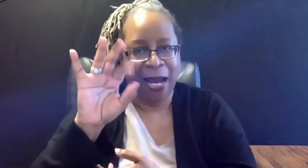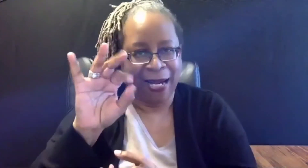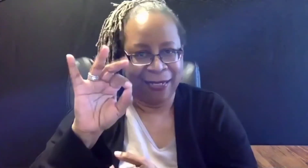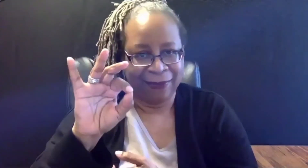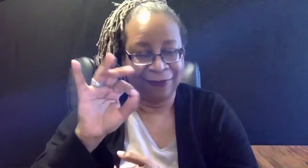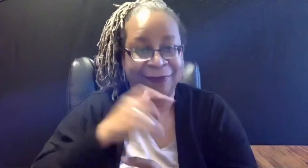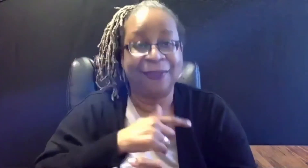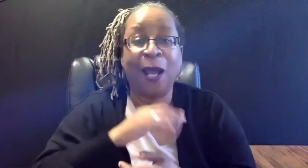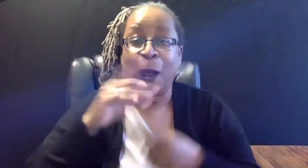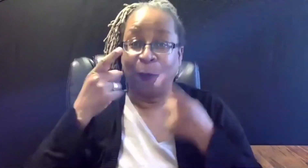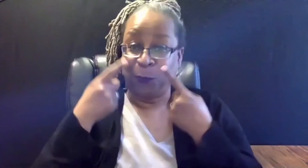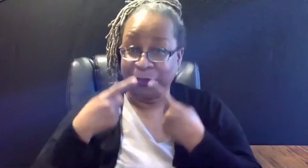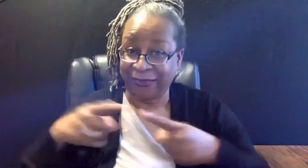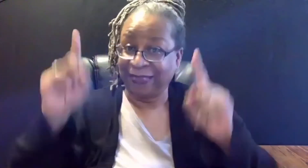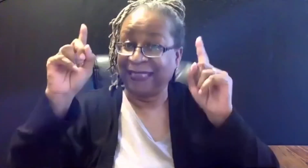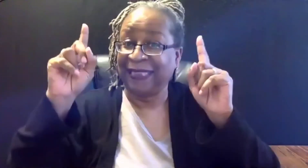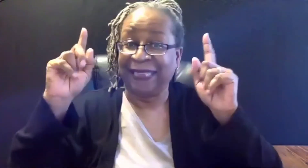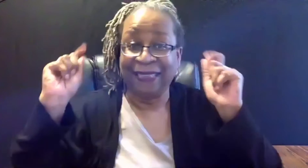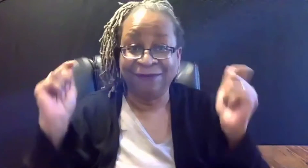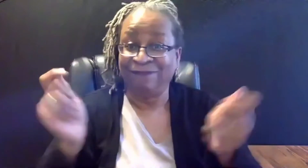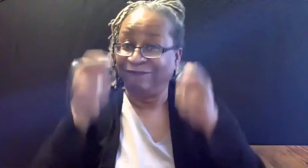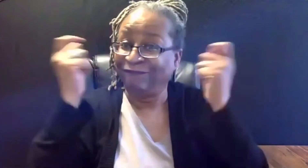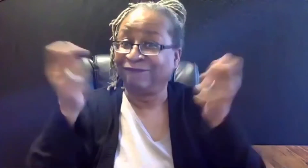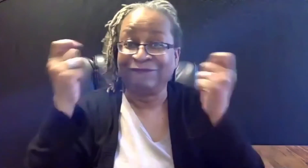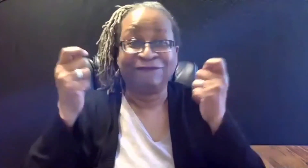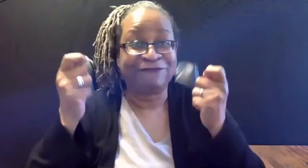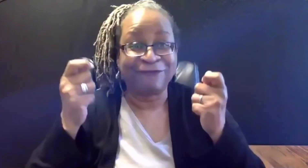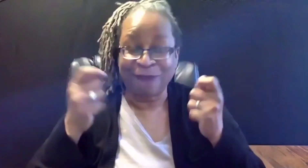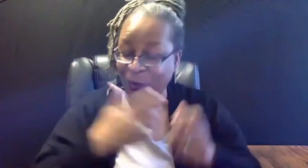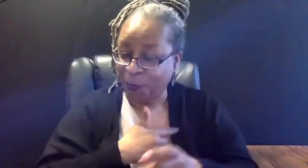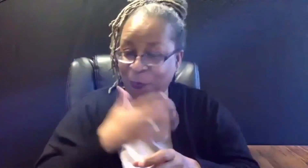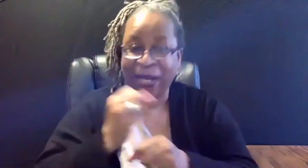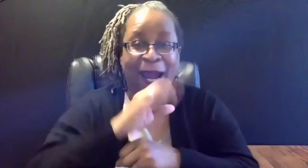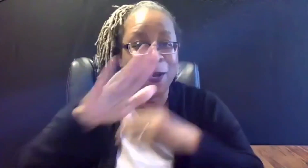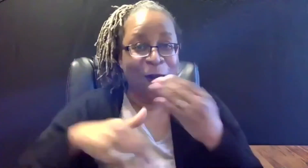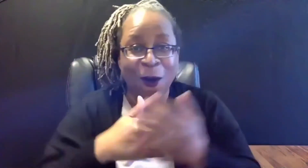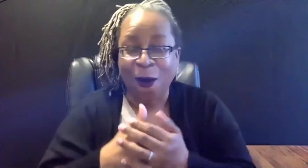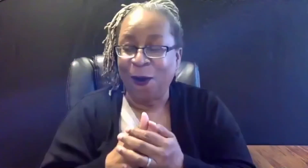and when they all passed, we referred to it as Cloud Nine.